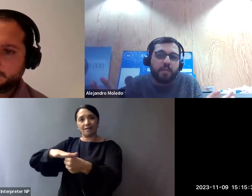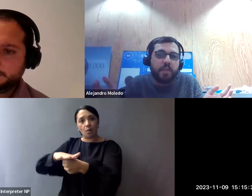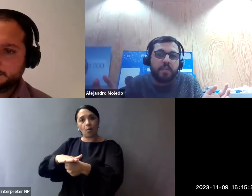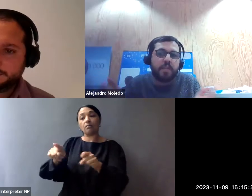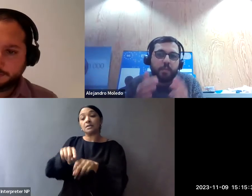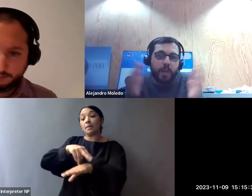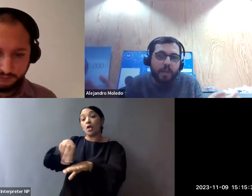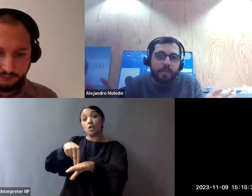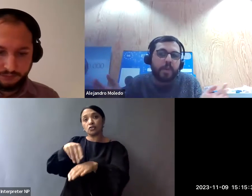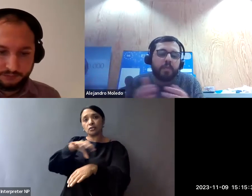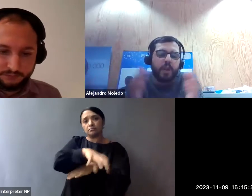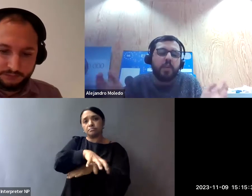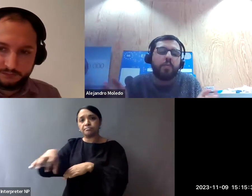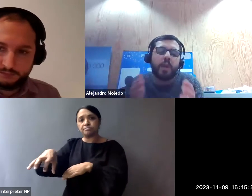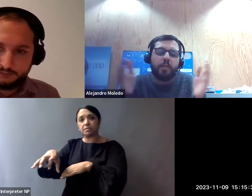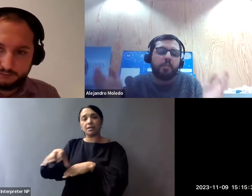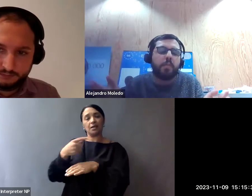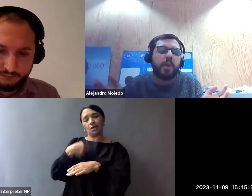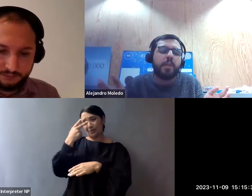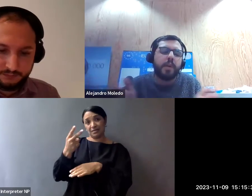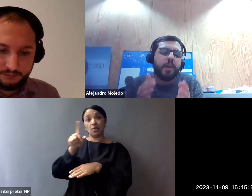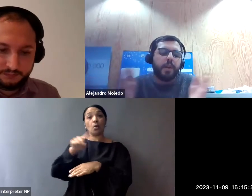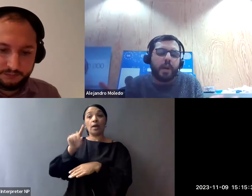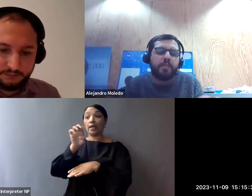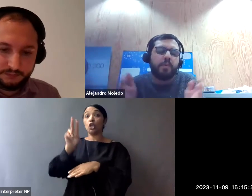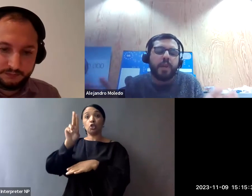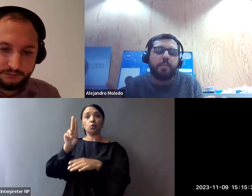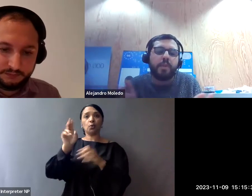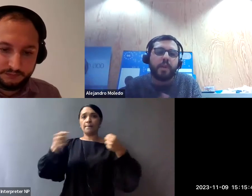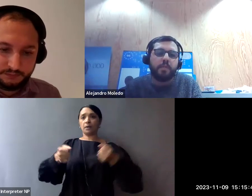we have constraints because the EU cannot regulate everything.